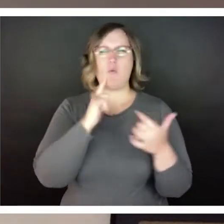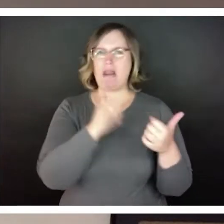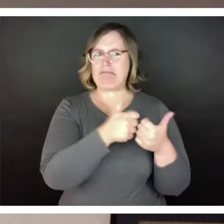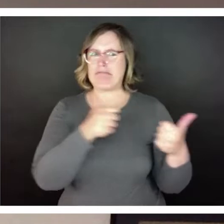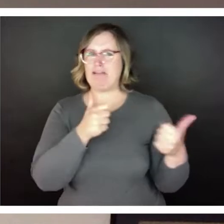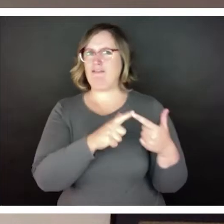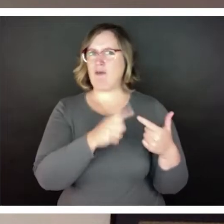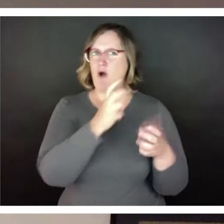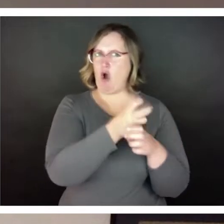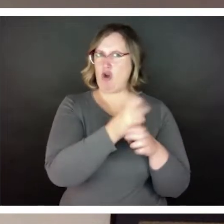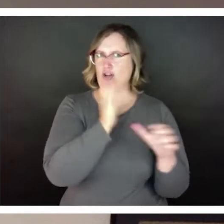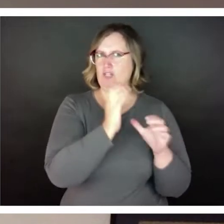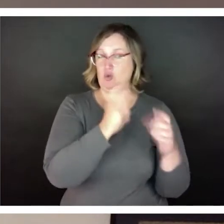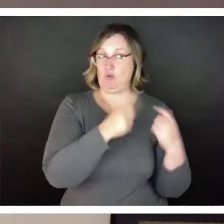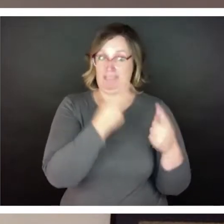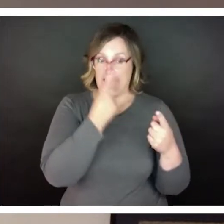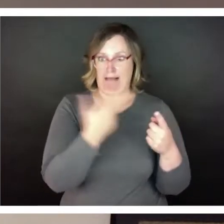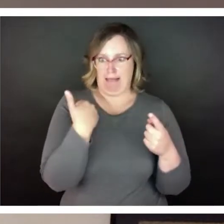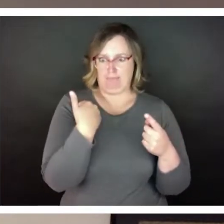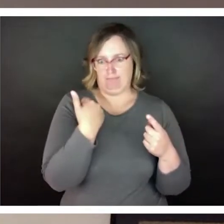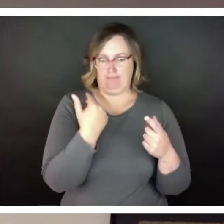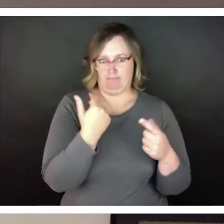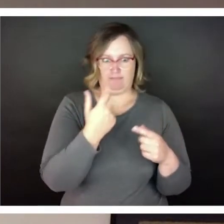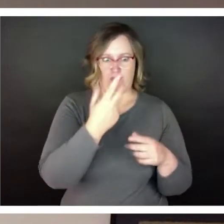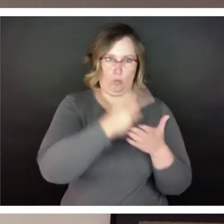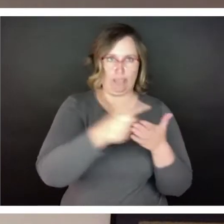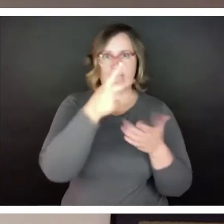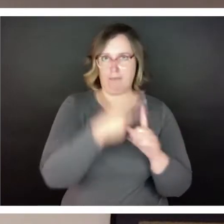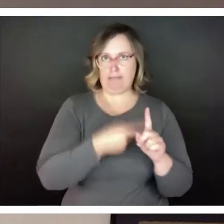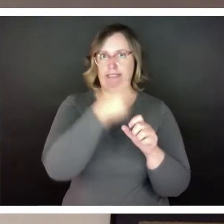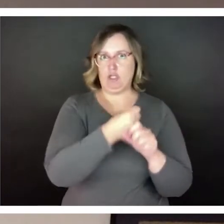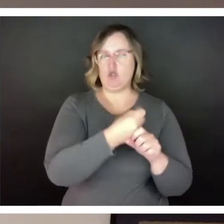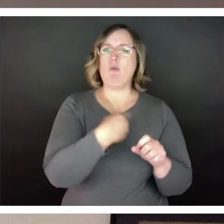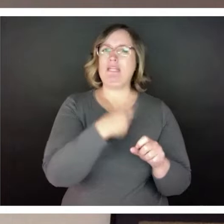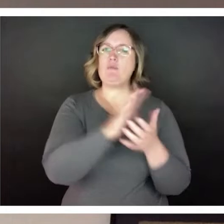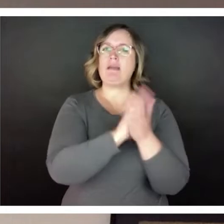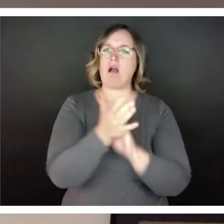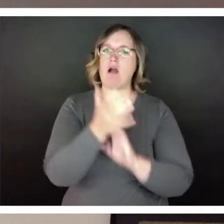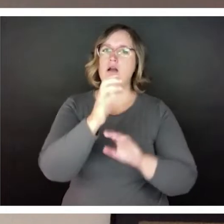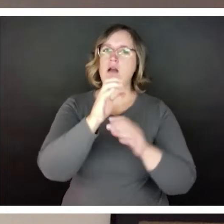in the last weeks, months, and years we need to be comfortable with being uncomfortable.